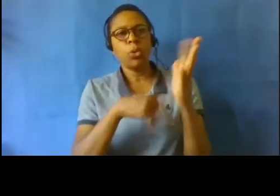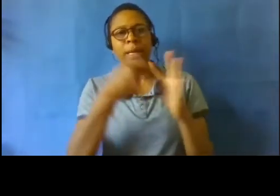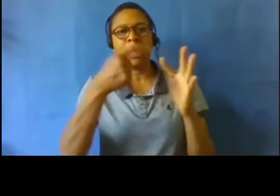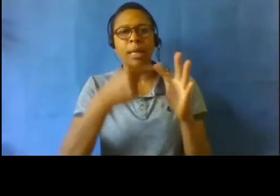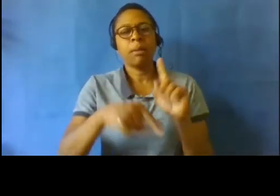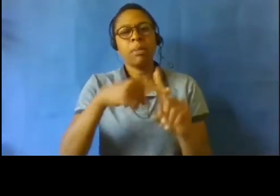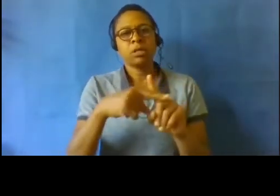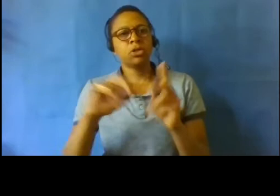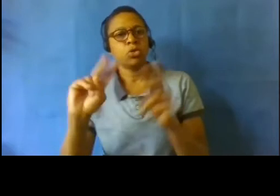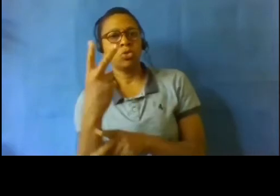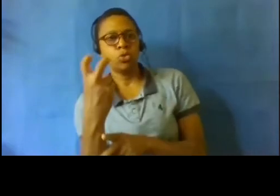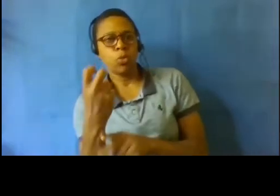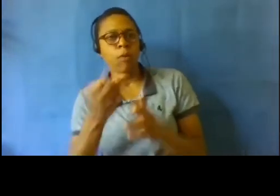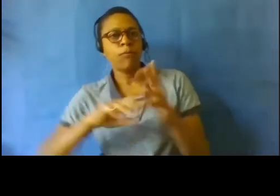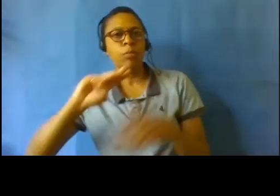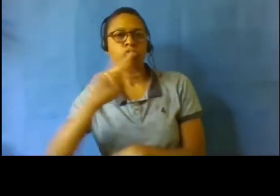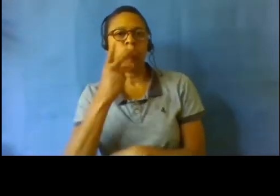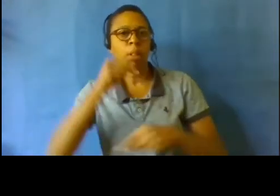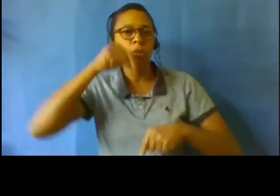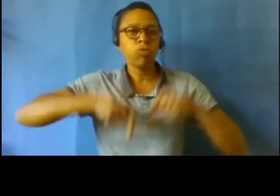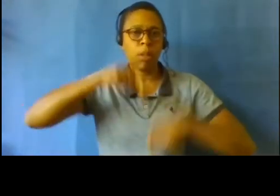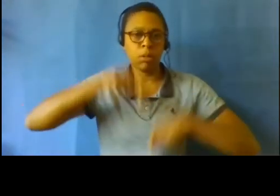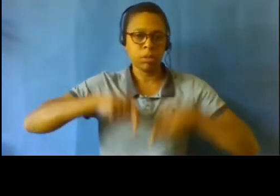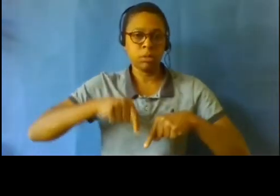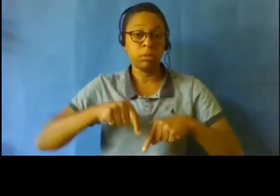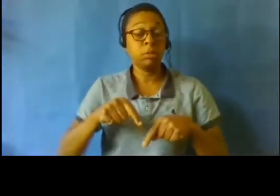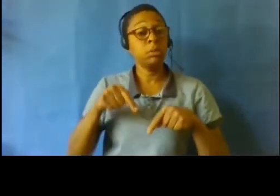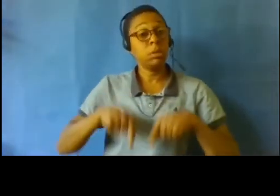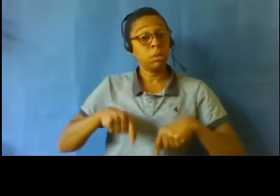proposed iam is organized and run by myself and Christina Lee from King's